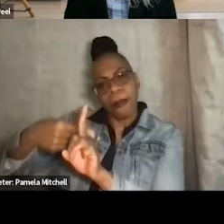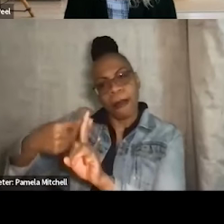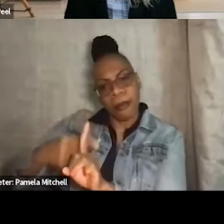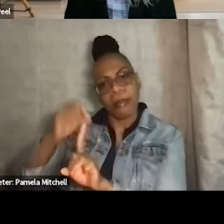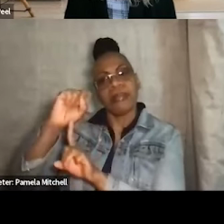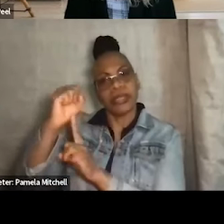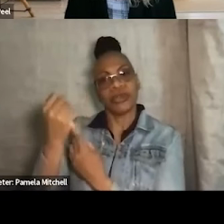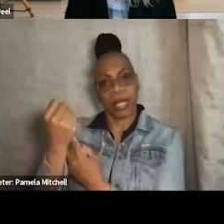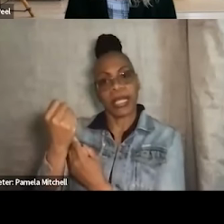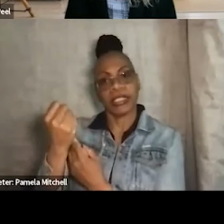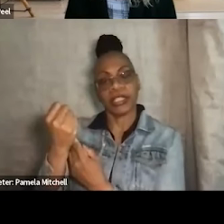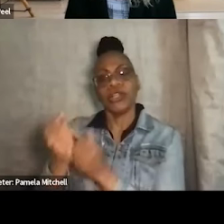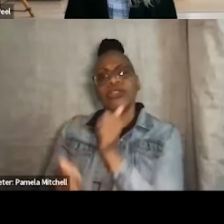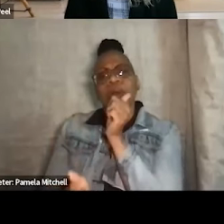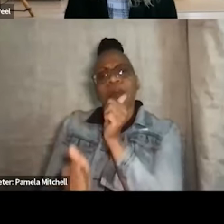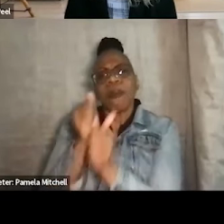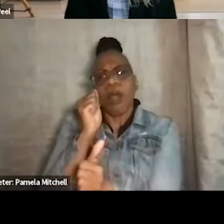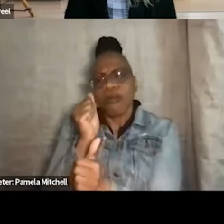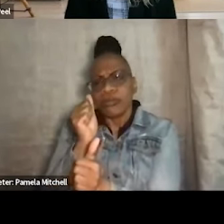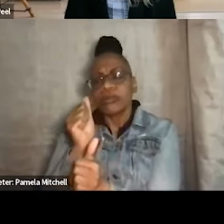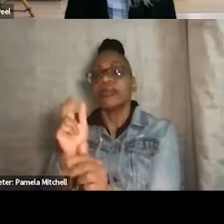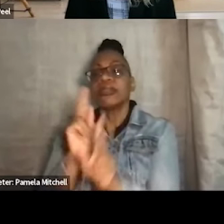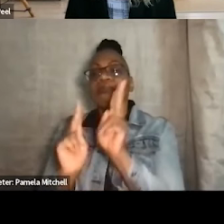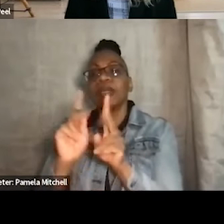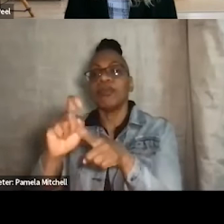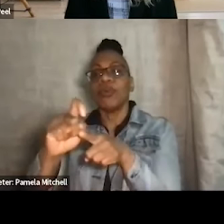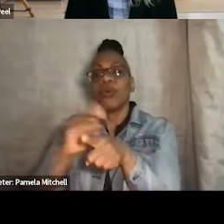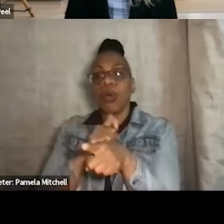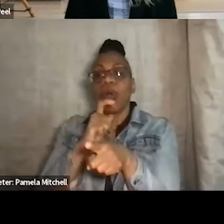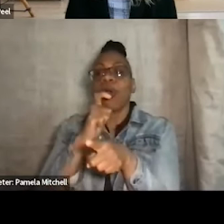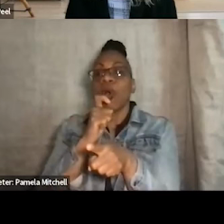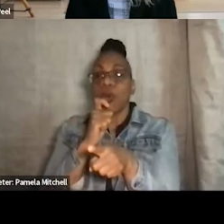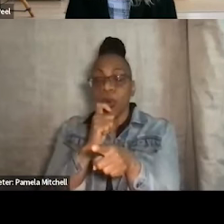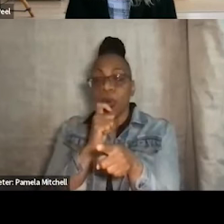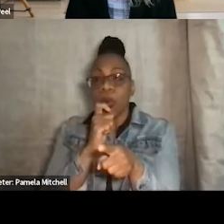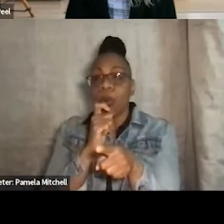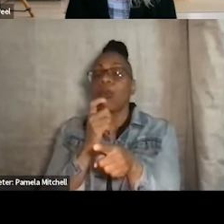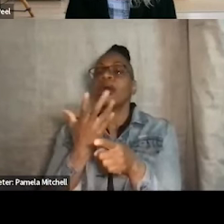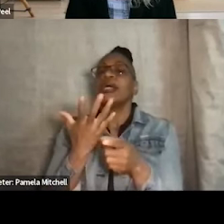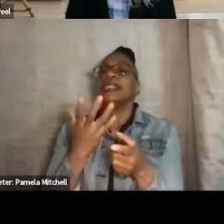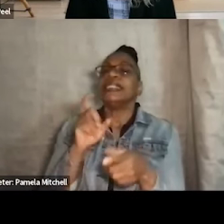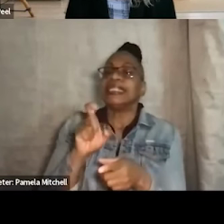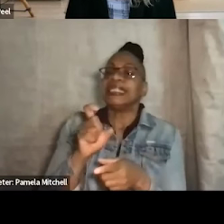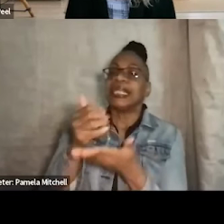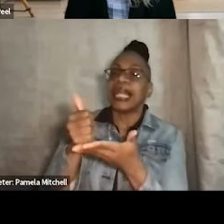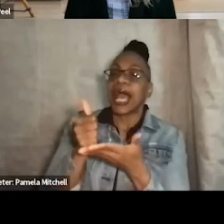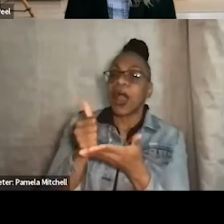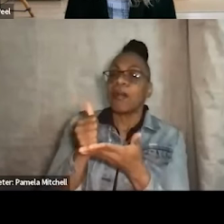So the vast majority of callers that reach out for help are being served in a non-law enforcement,